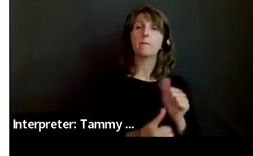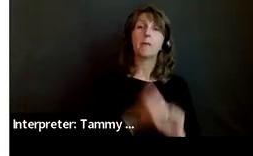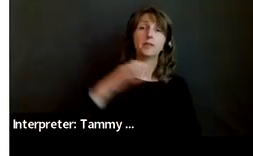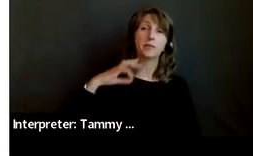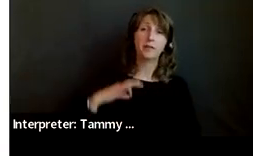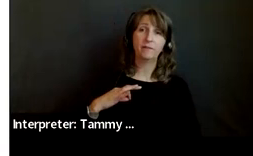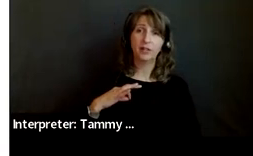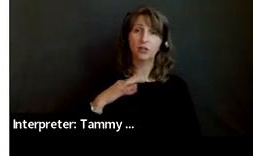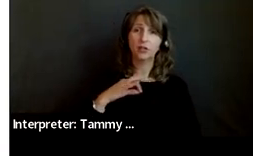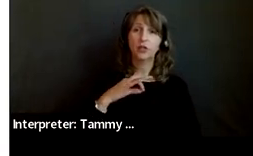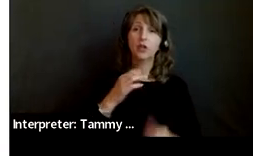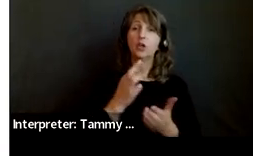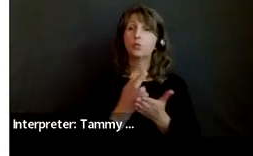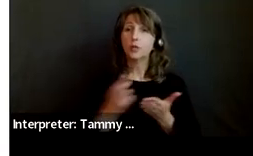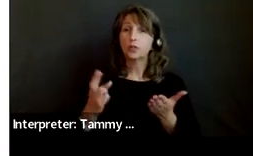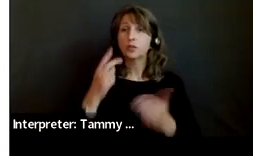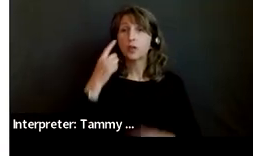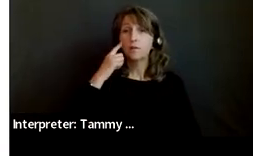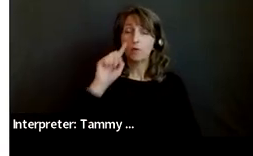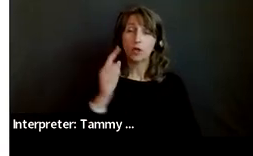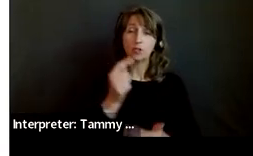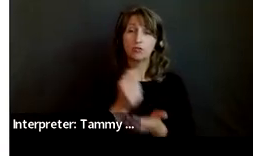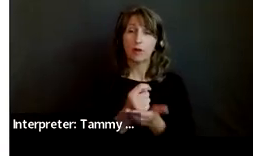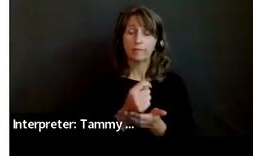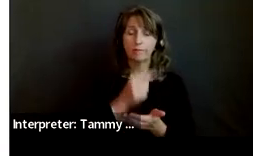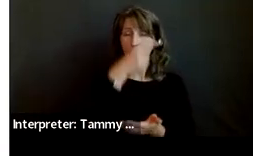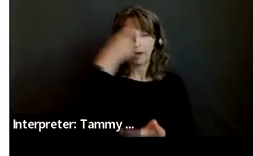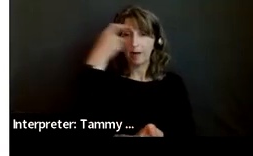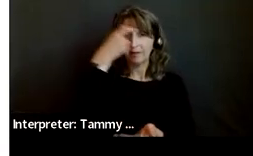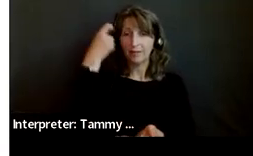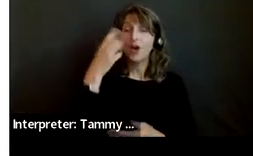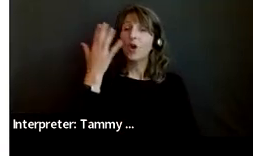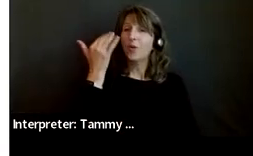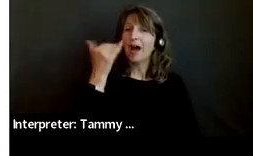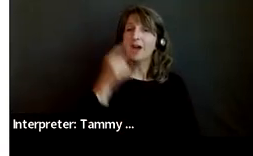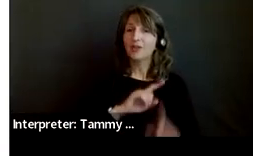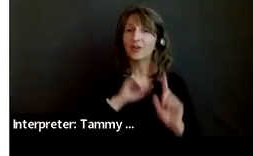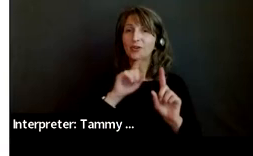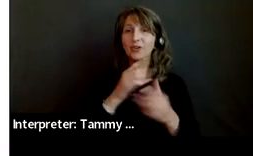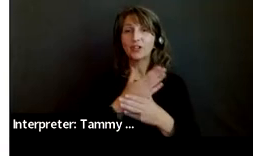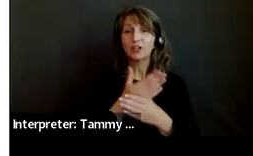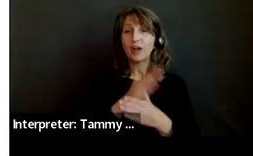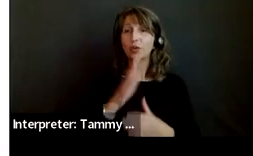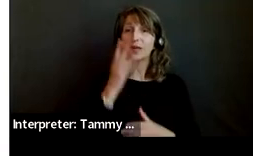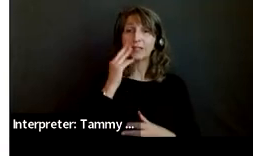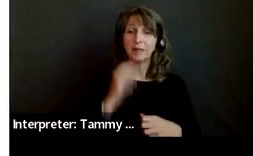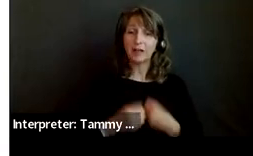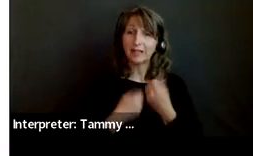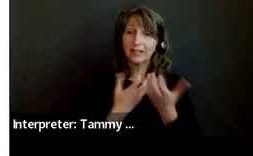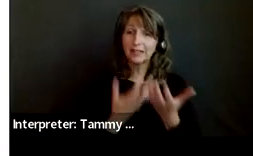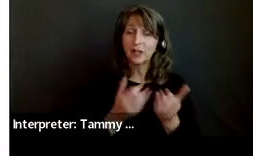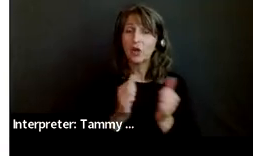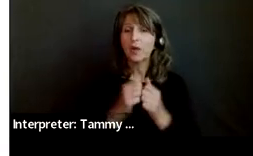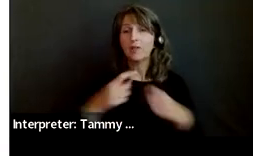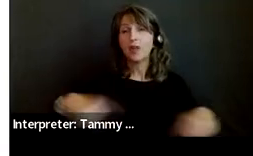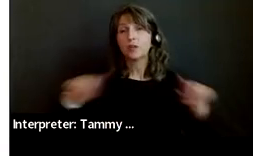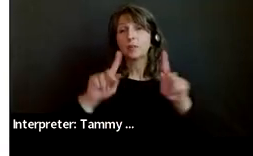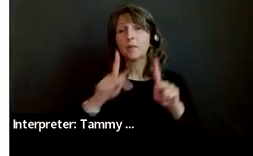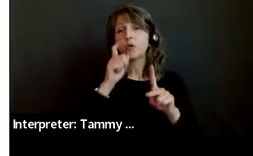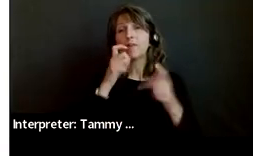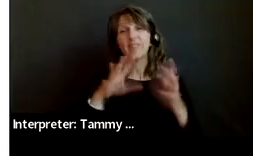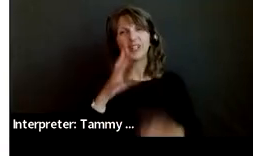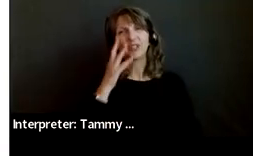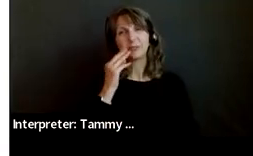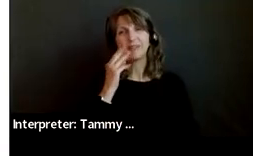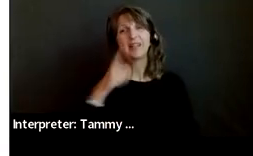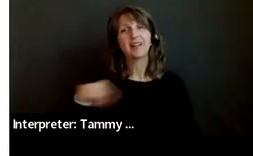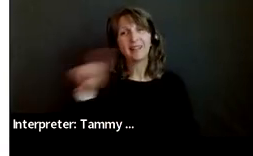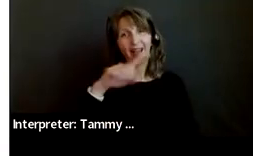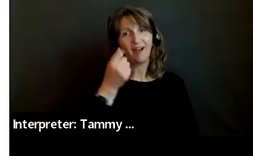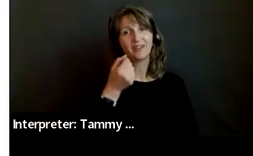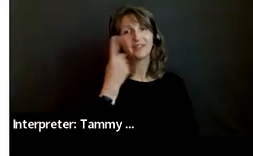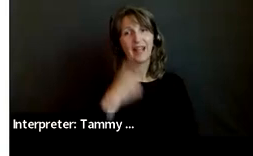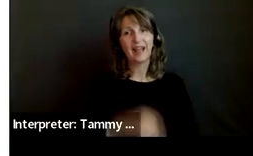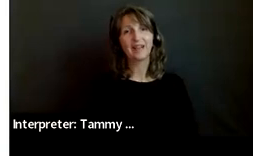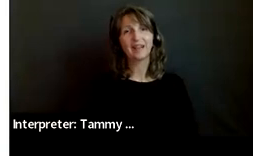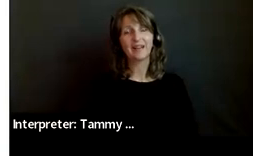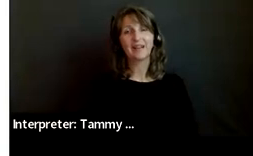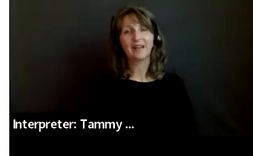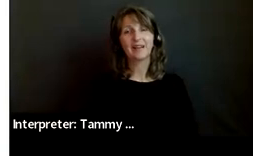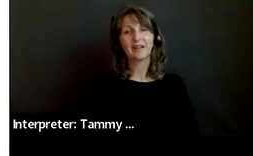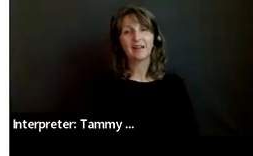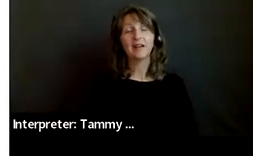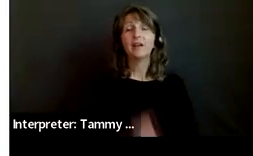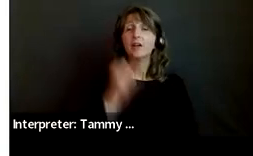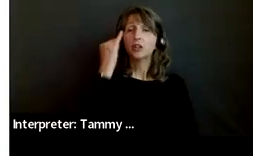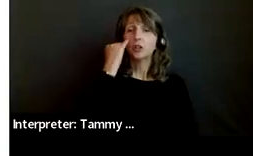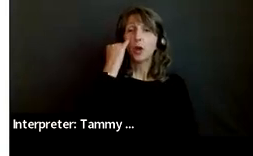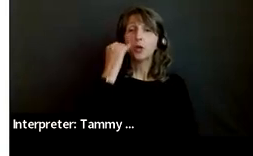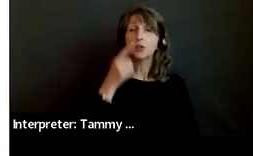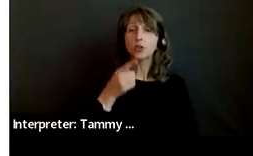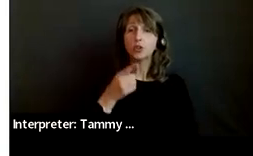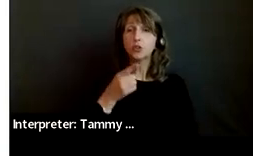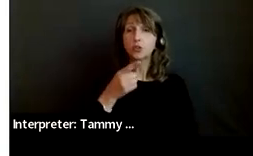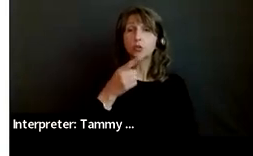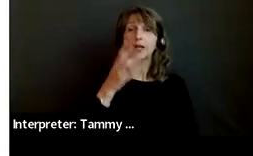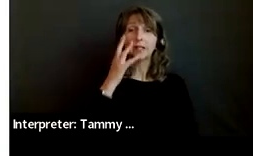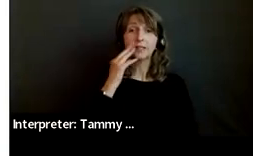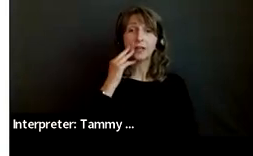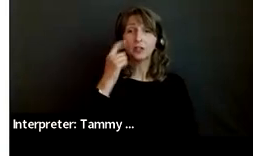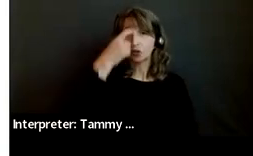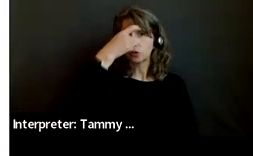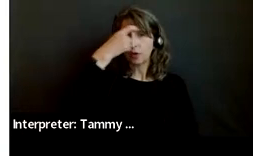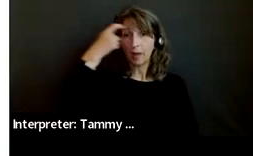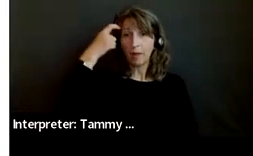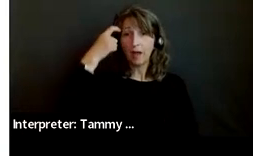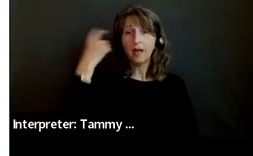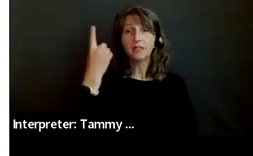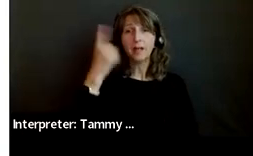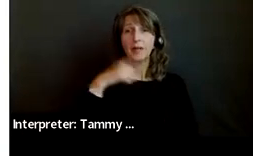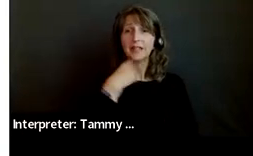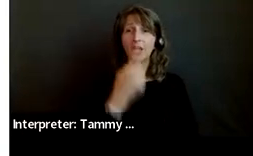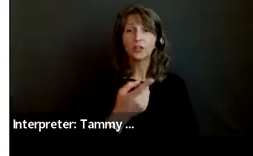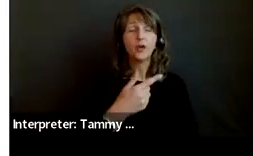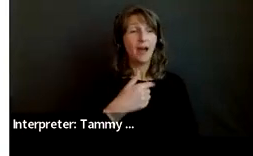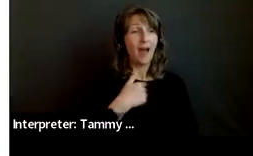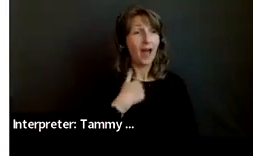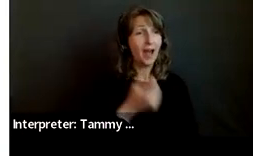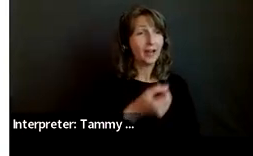Because people have gone through the same thing and they do actually understand. There can be nothing more frustrating when you are a survivor of trauma and someone says to you, I understand because in your mind you're thinking, no, you don't.